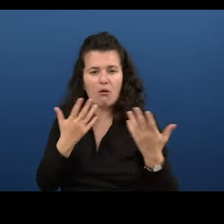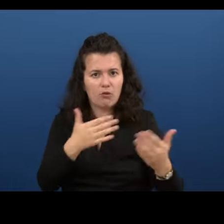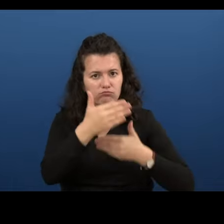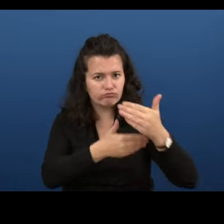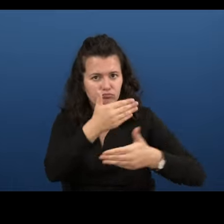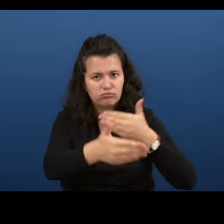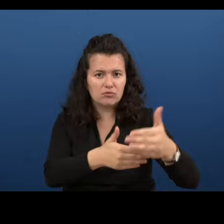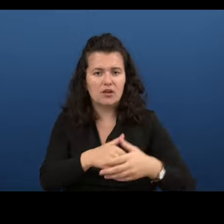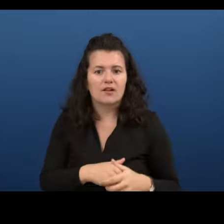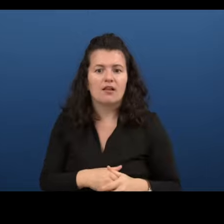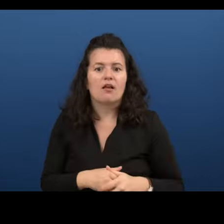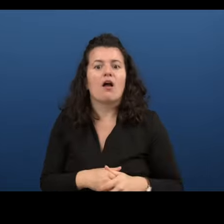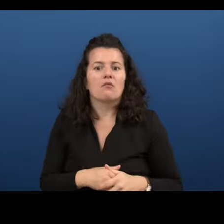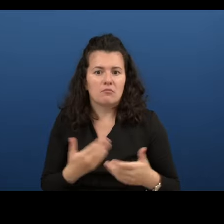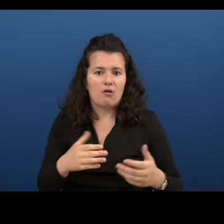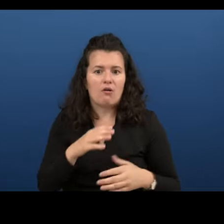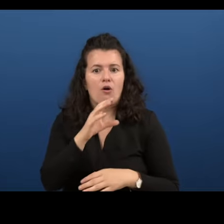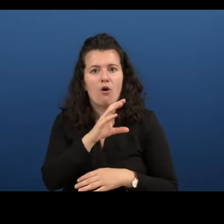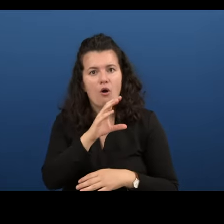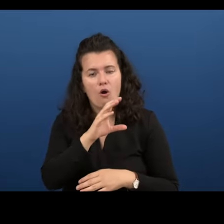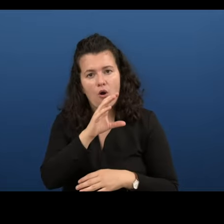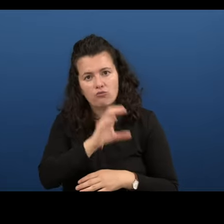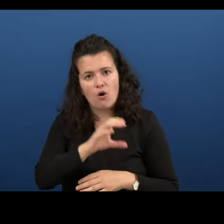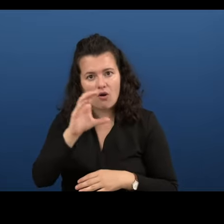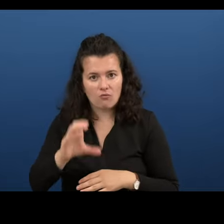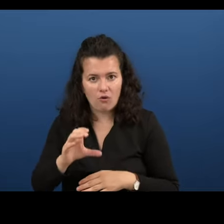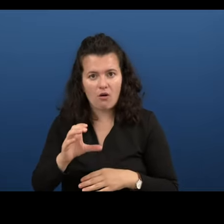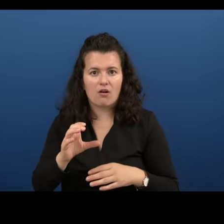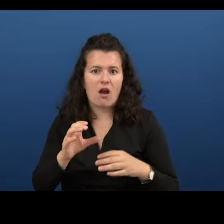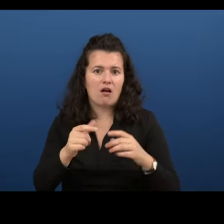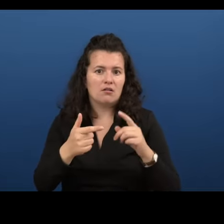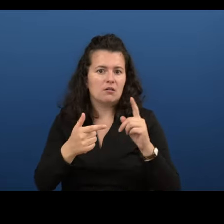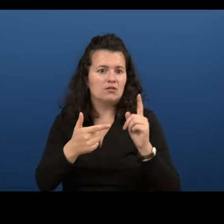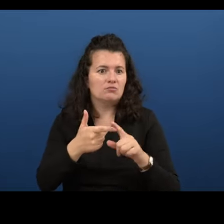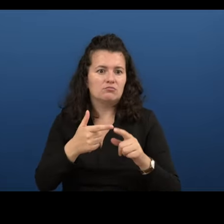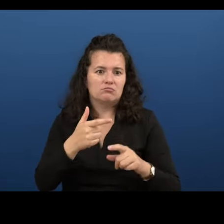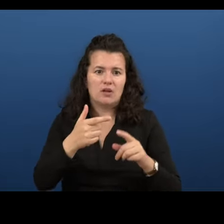Chartered Bank Coca Cola East African breweries and also in Safari, Chrome I think is really